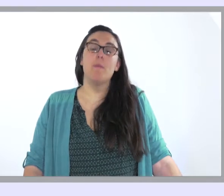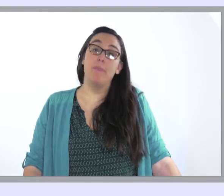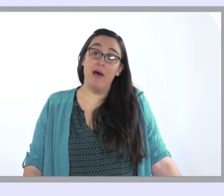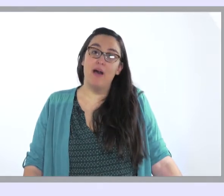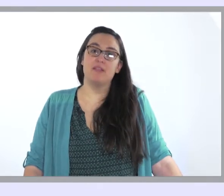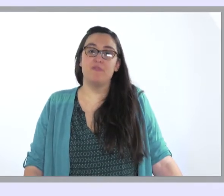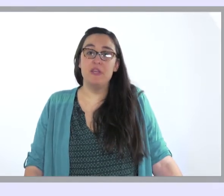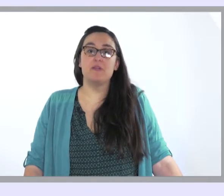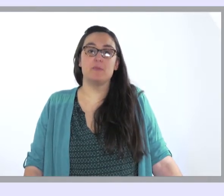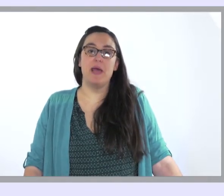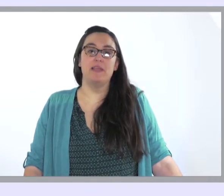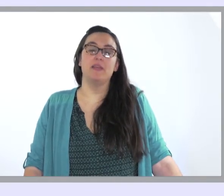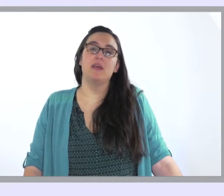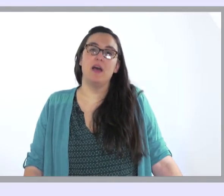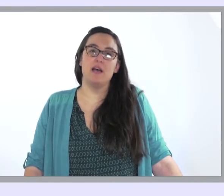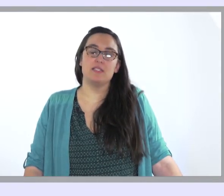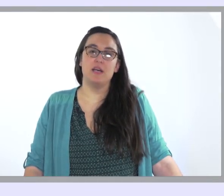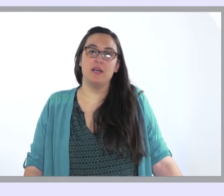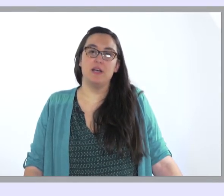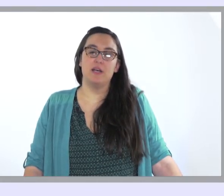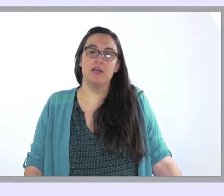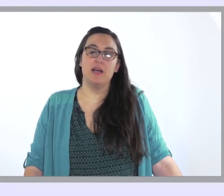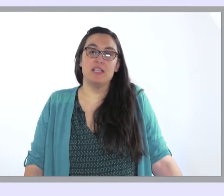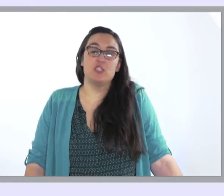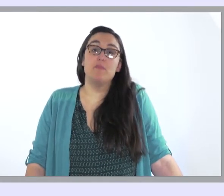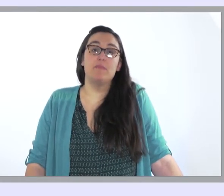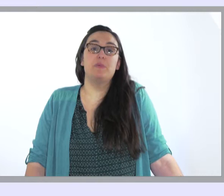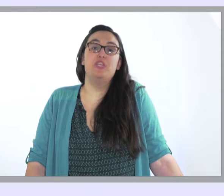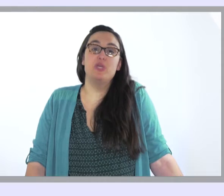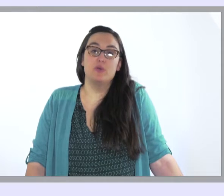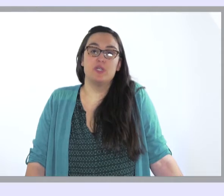But finger spelling has sometimes been used